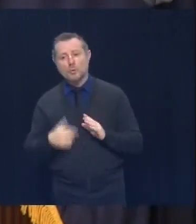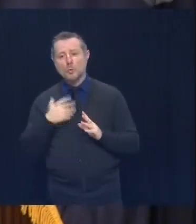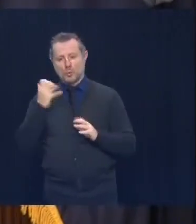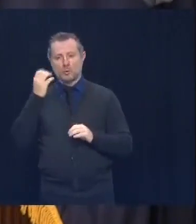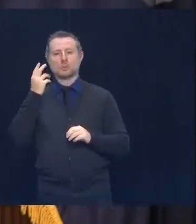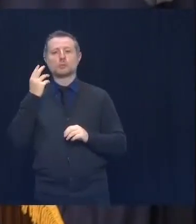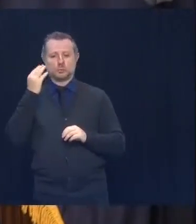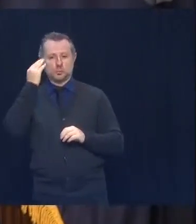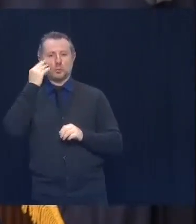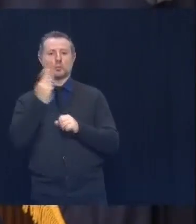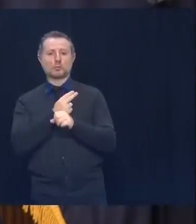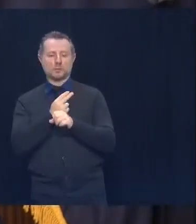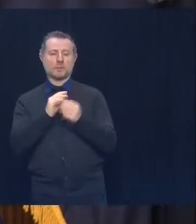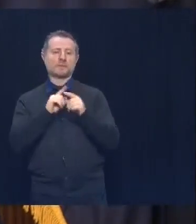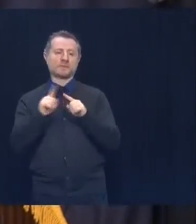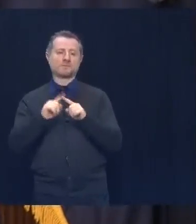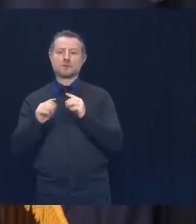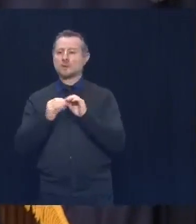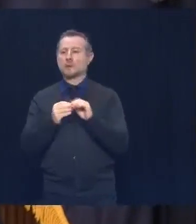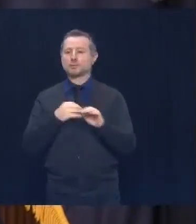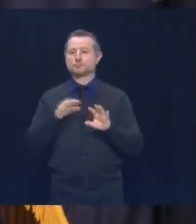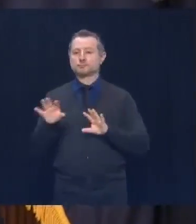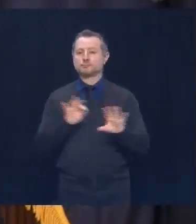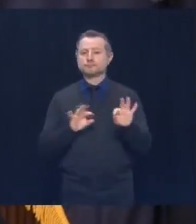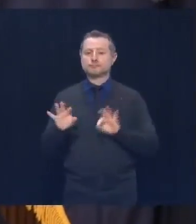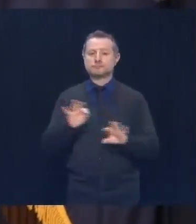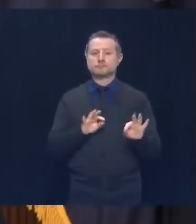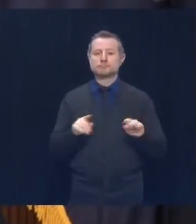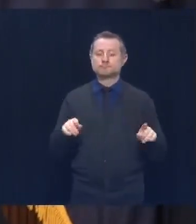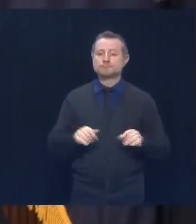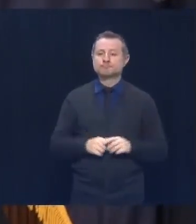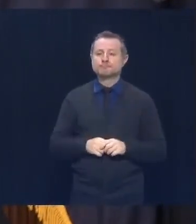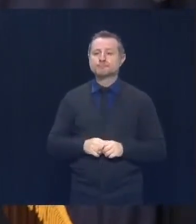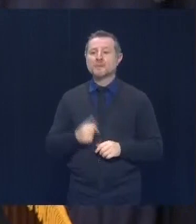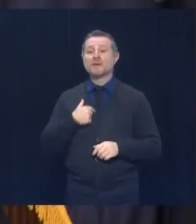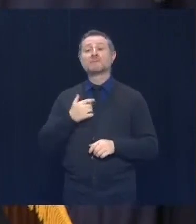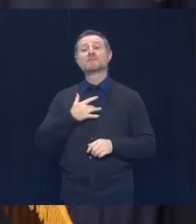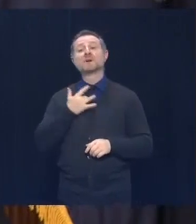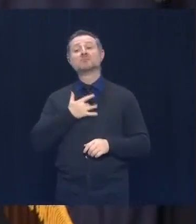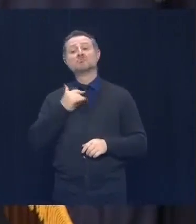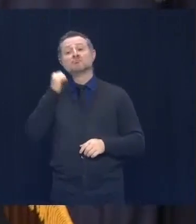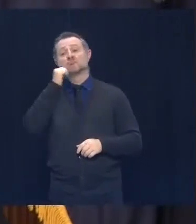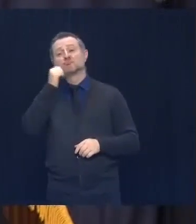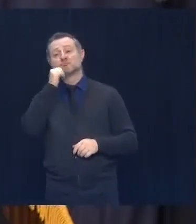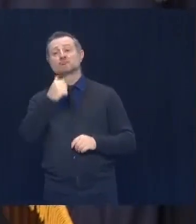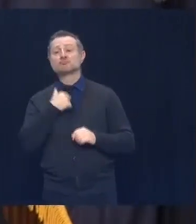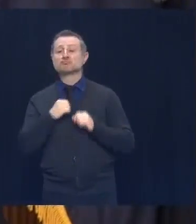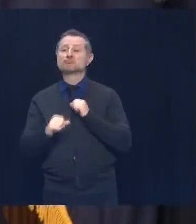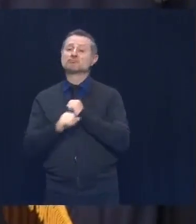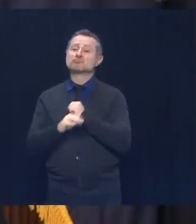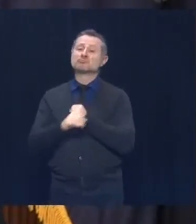THE PROJECTED CURVE WILL TAKE YOU. SO WE USE ALL DIFFERENT